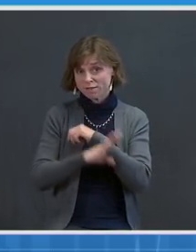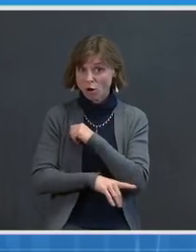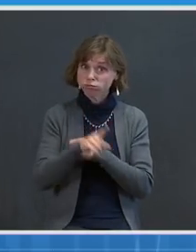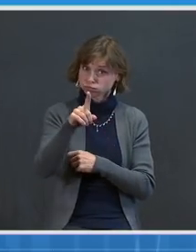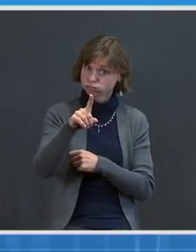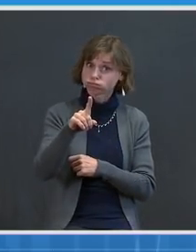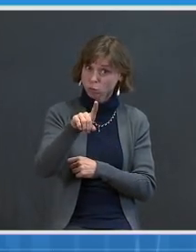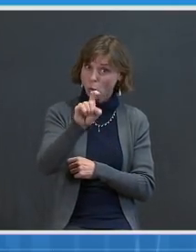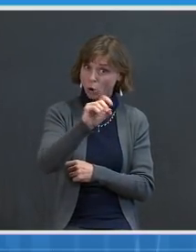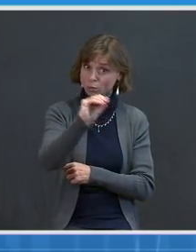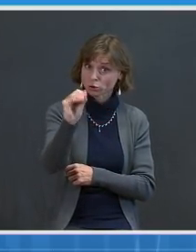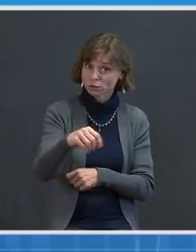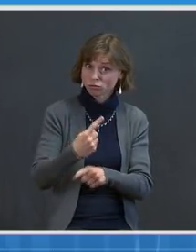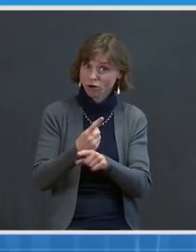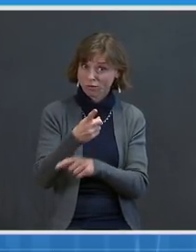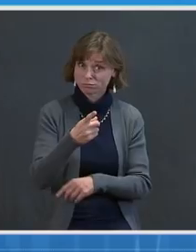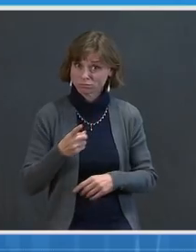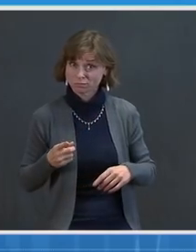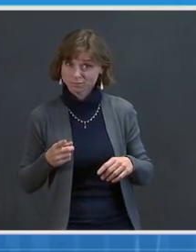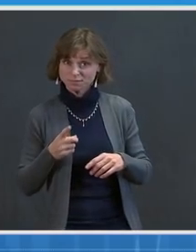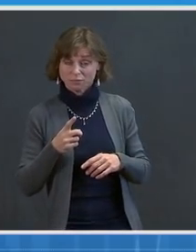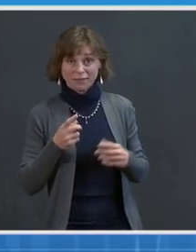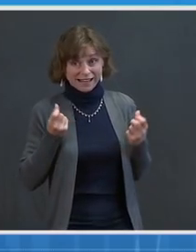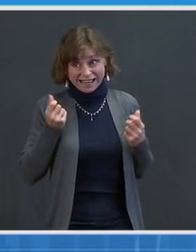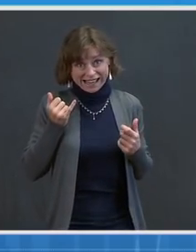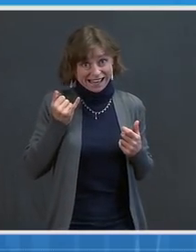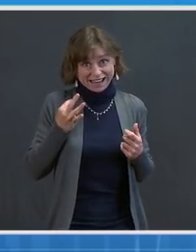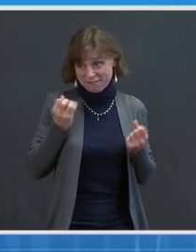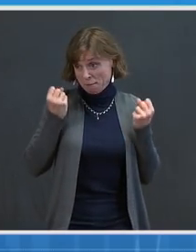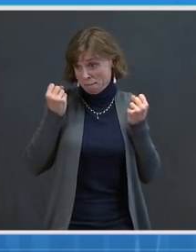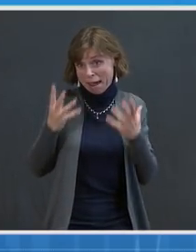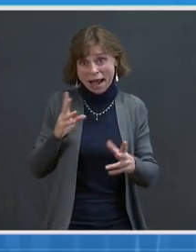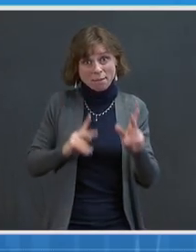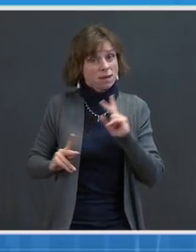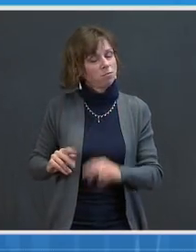You're absolutely correct: If a significant number of people do not get vaccinated, then that would --